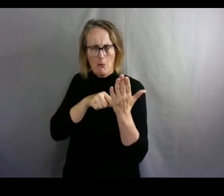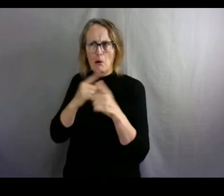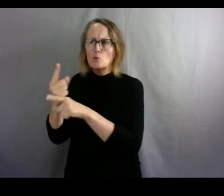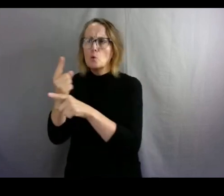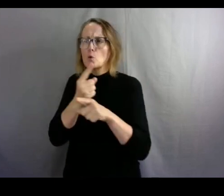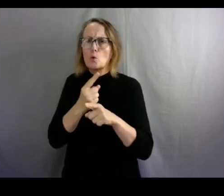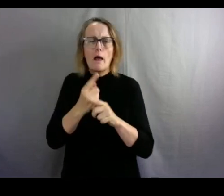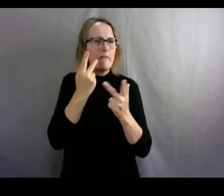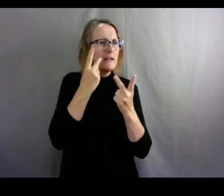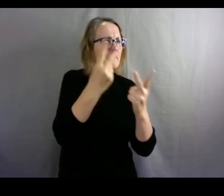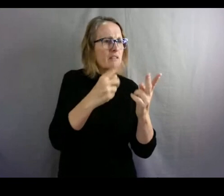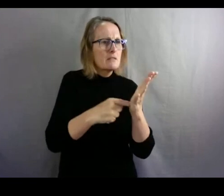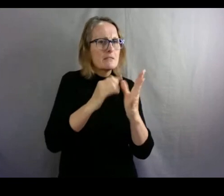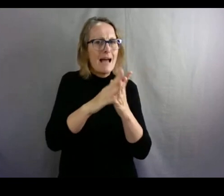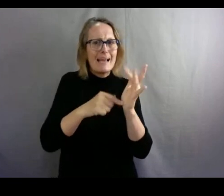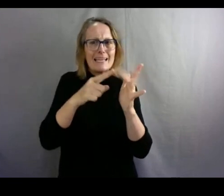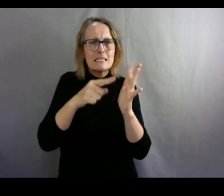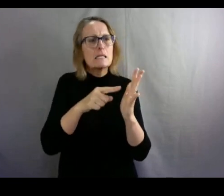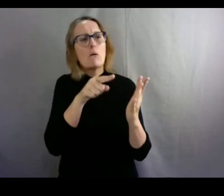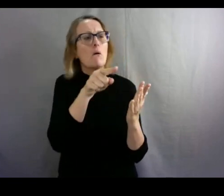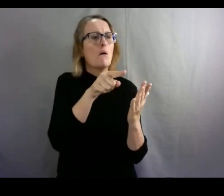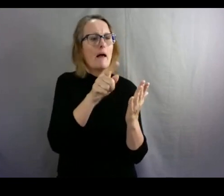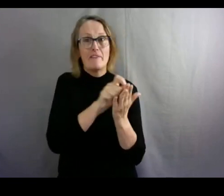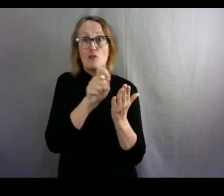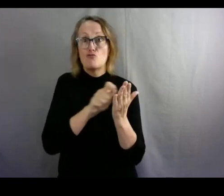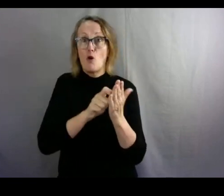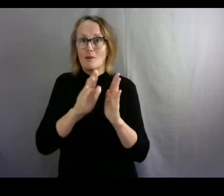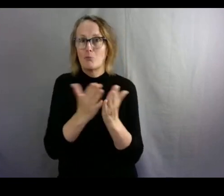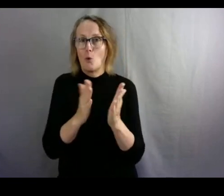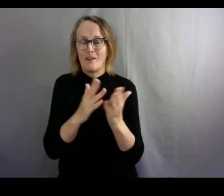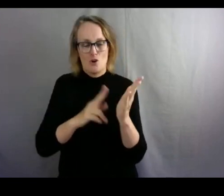It's ostensibly a fiction, it's about, the character is an English painter,